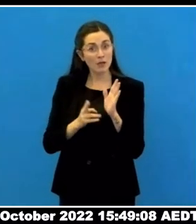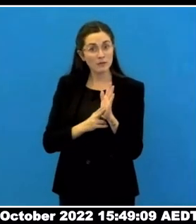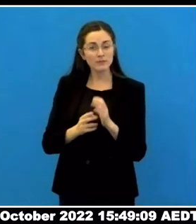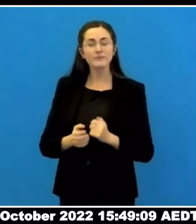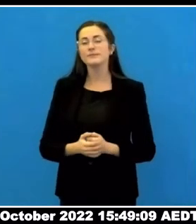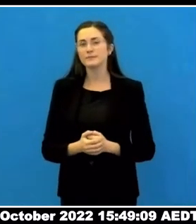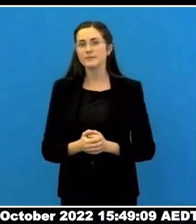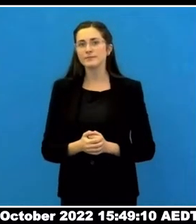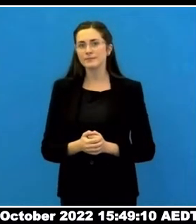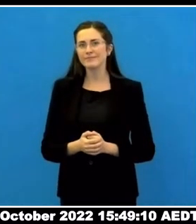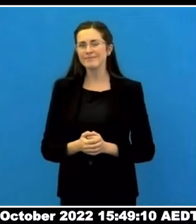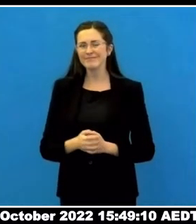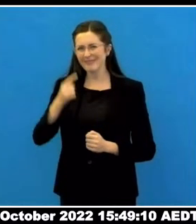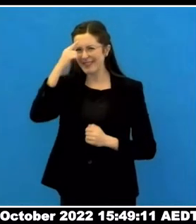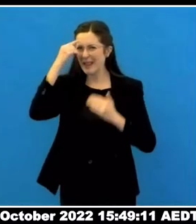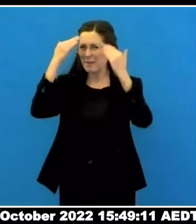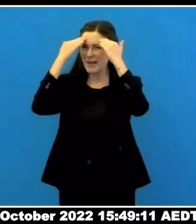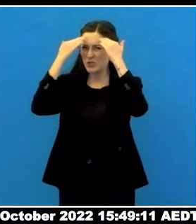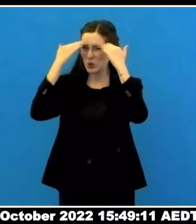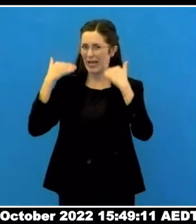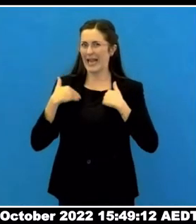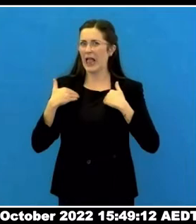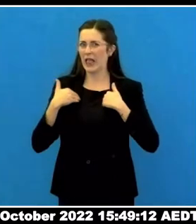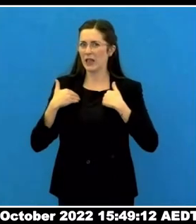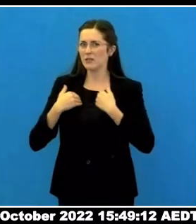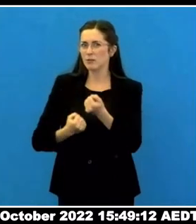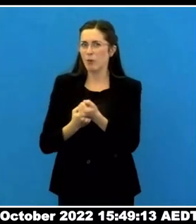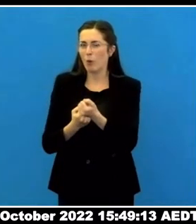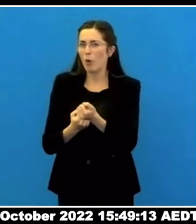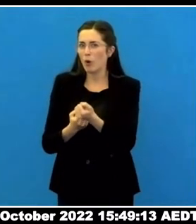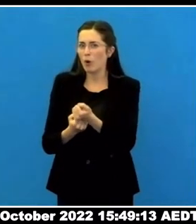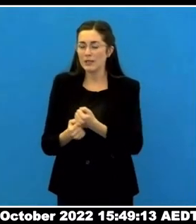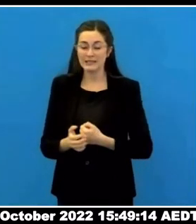Especially for mental health, we have a you know, a big gap